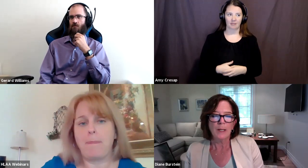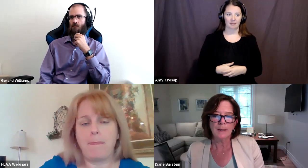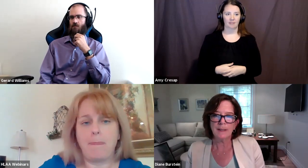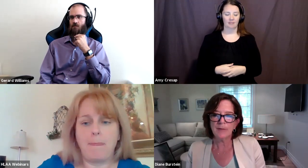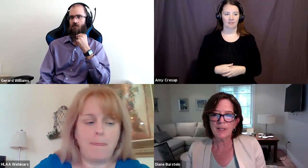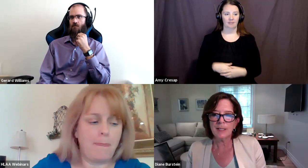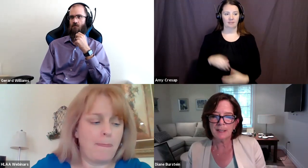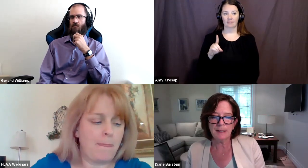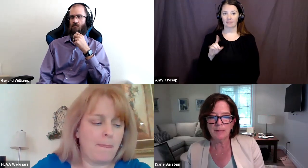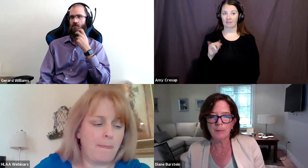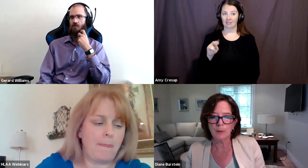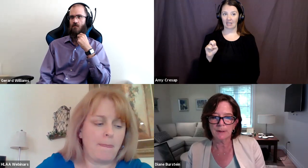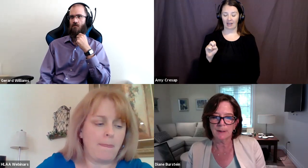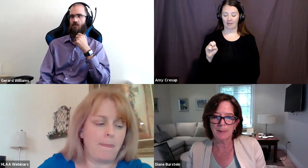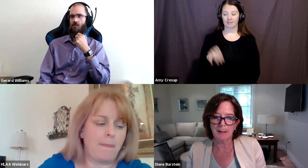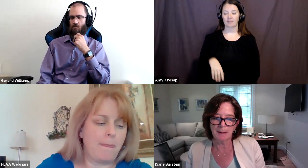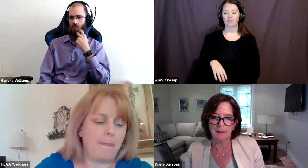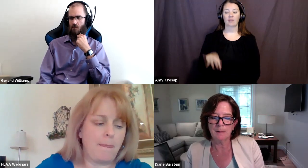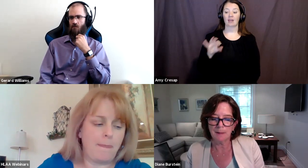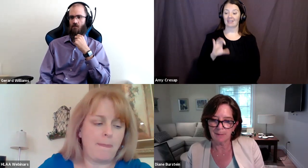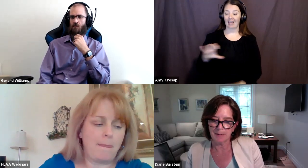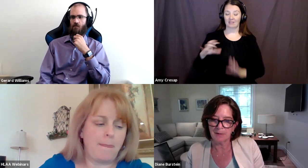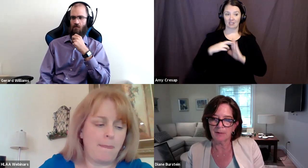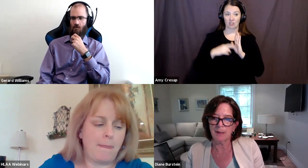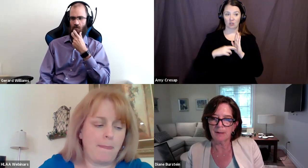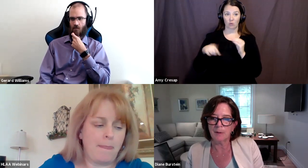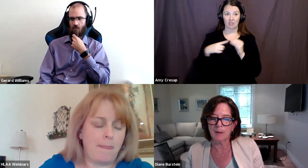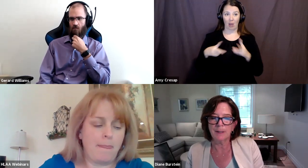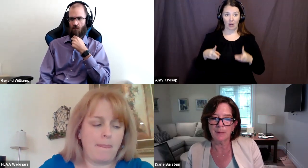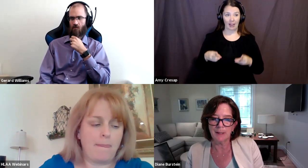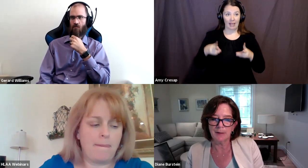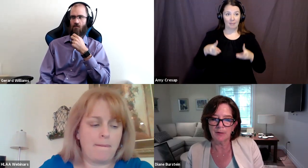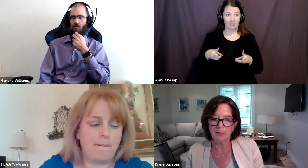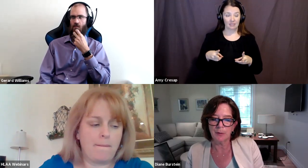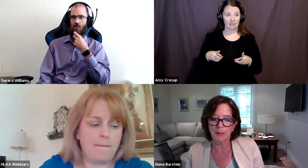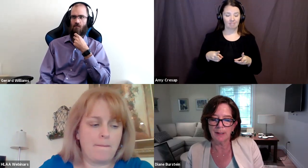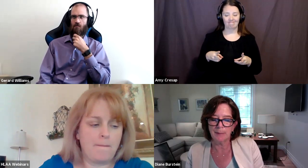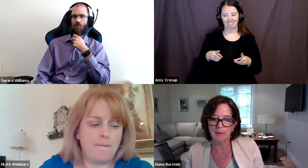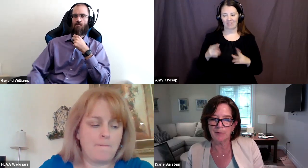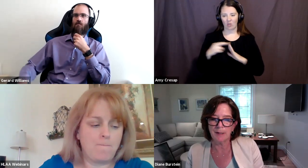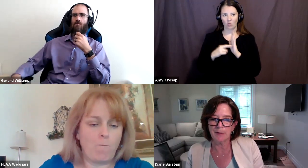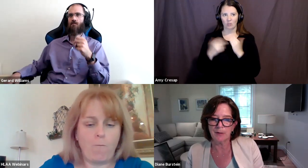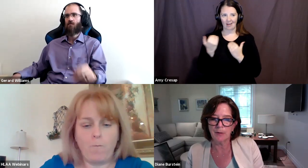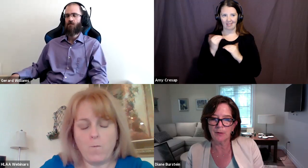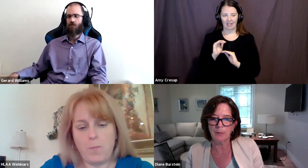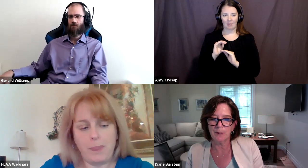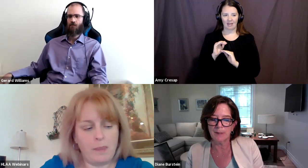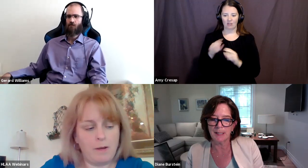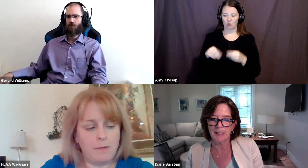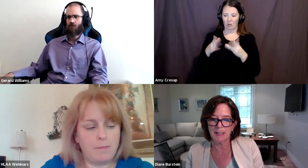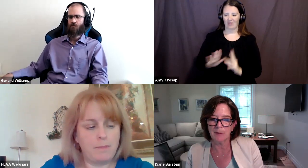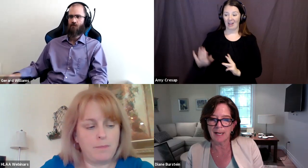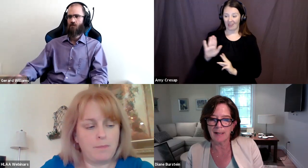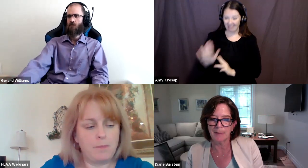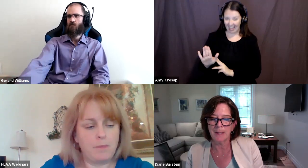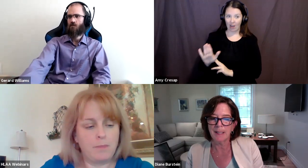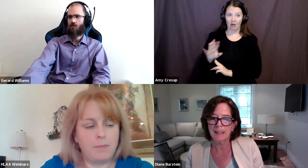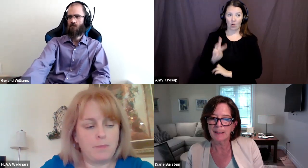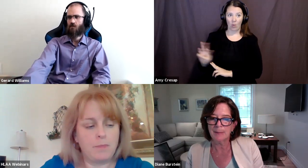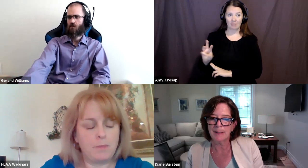Well the FCC rules about clips are limited to a provider's own website or app.